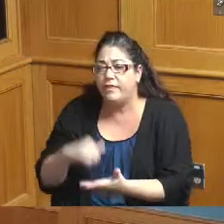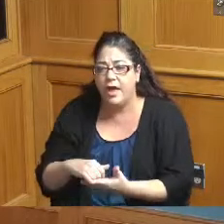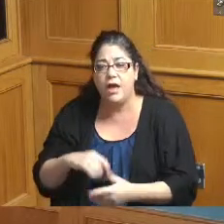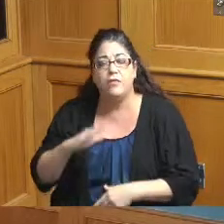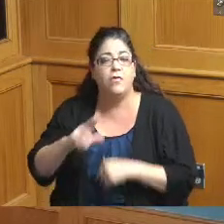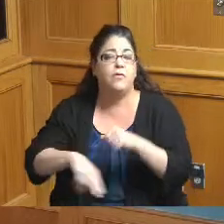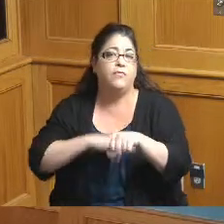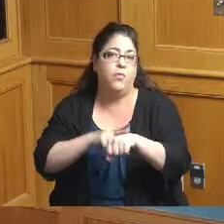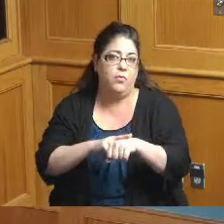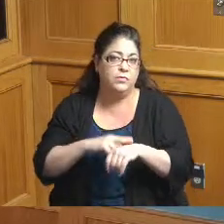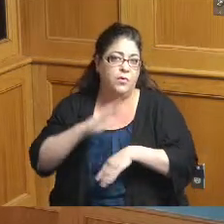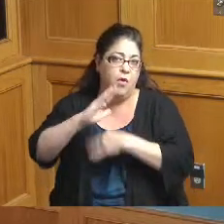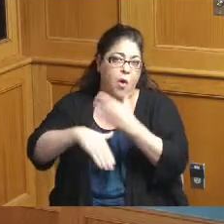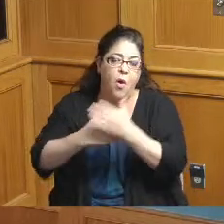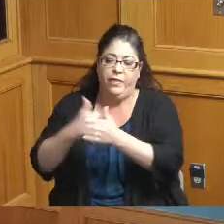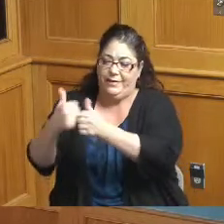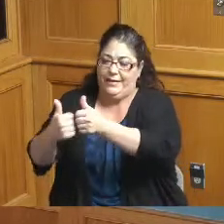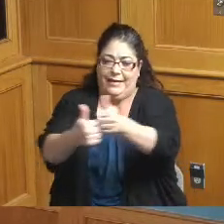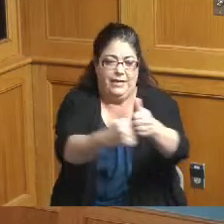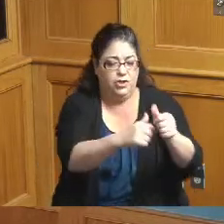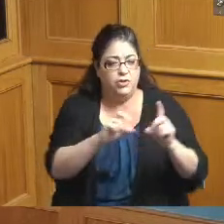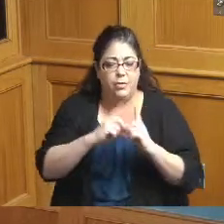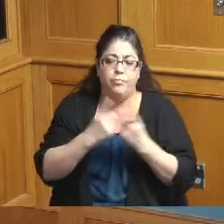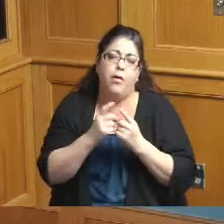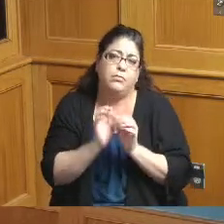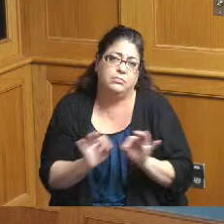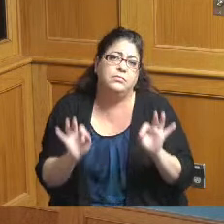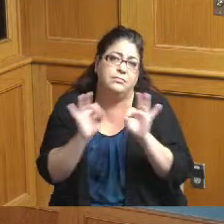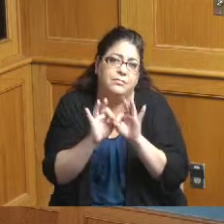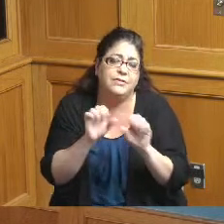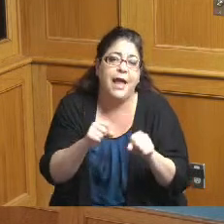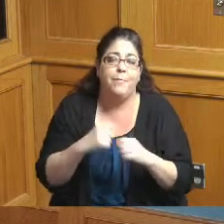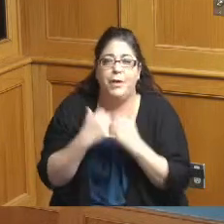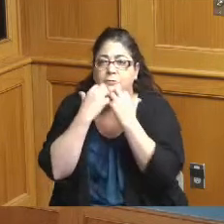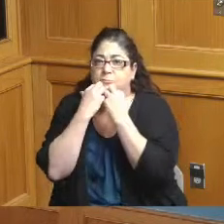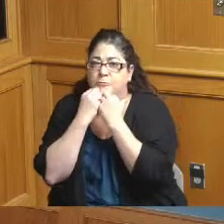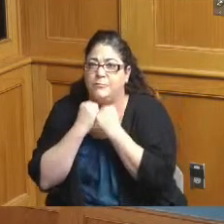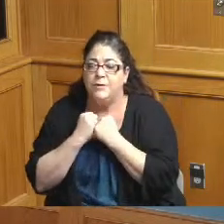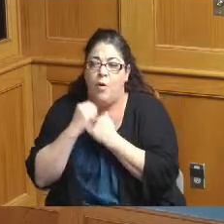are important but especially this one this is the safety net of all of Hamilton County